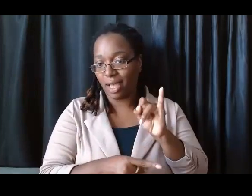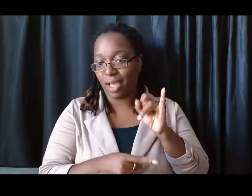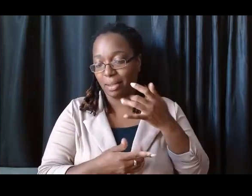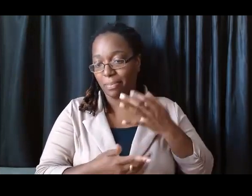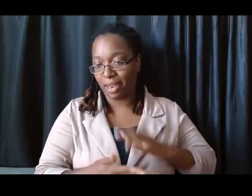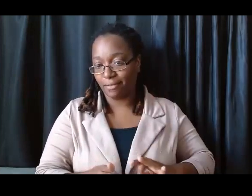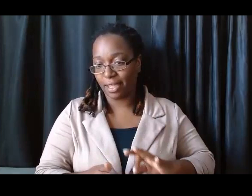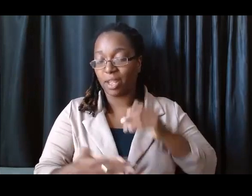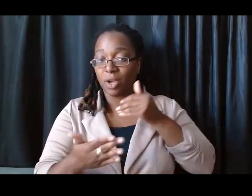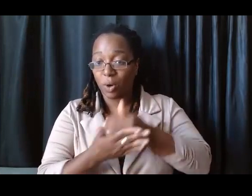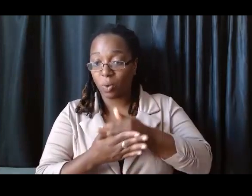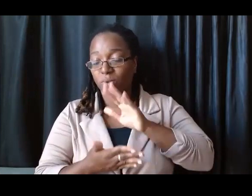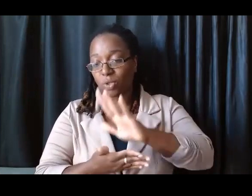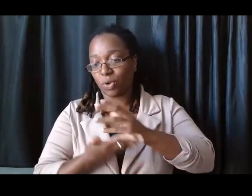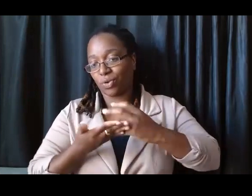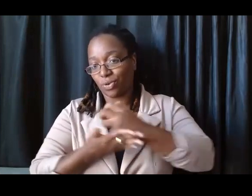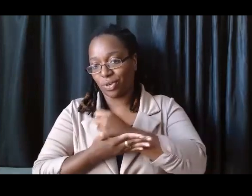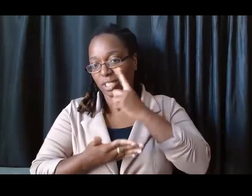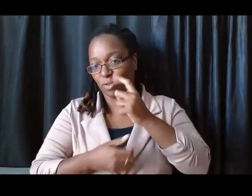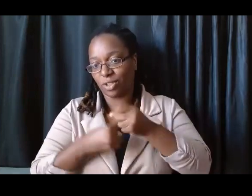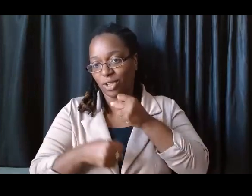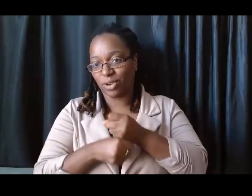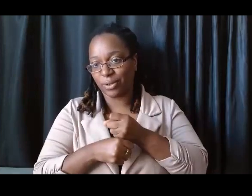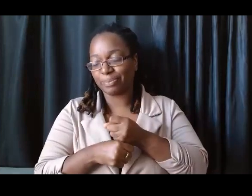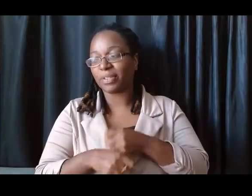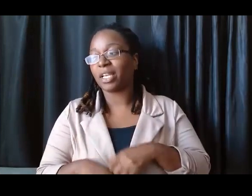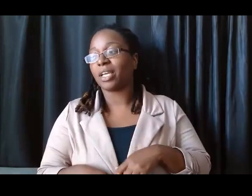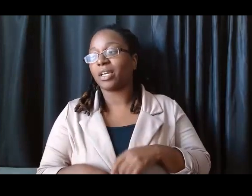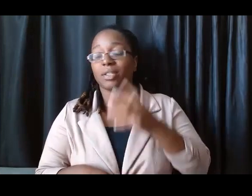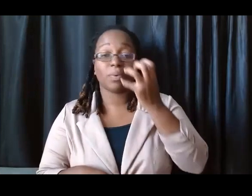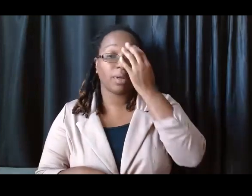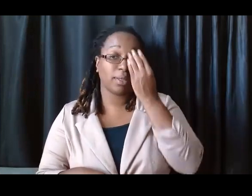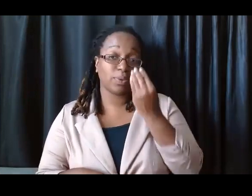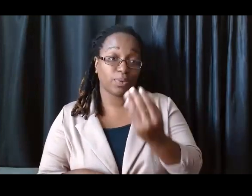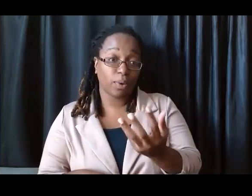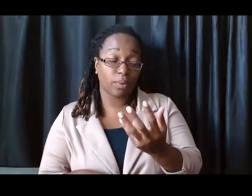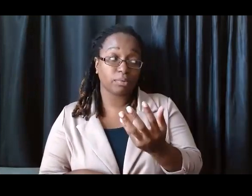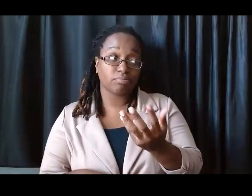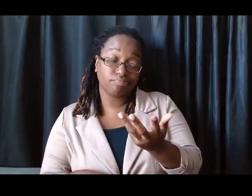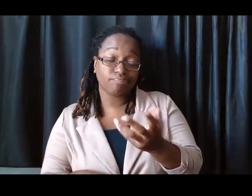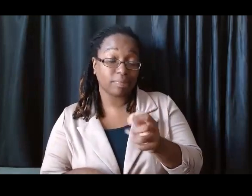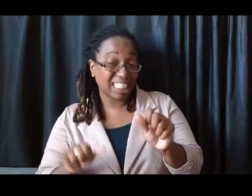So I want you to know that it is absolutely possible to revise